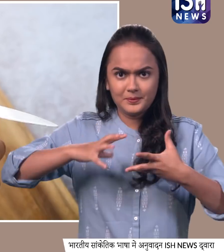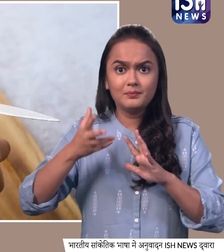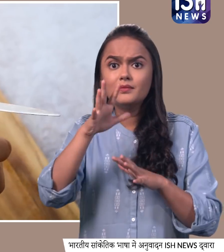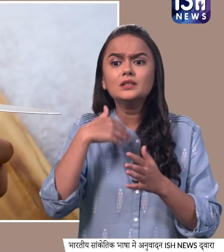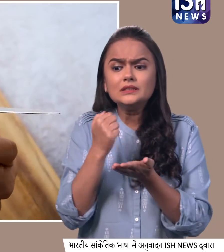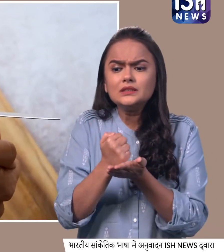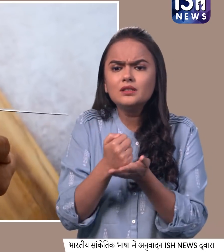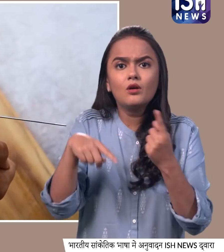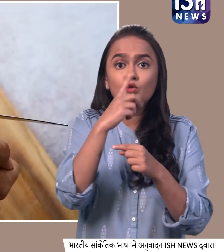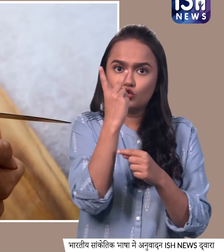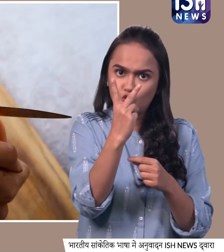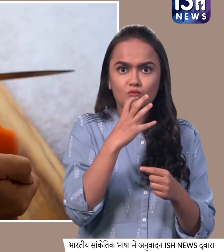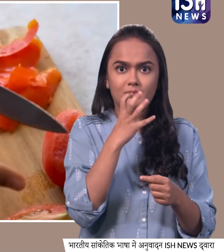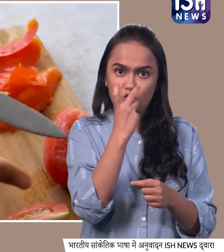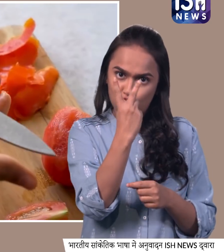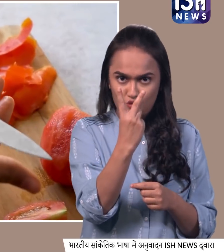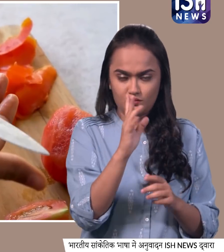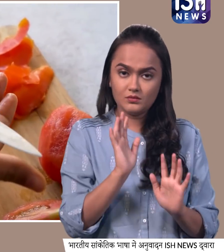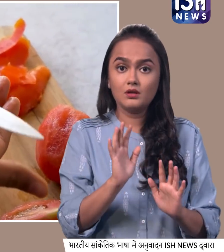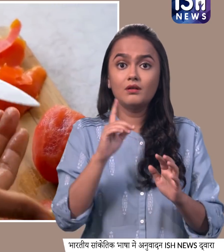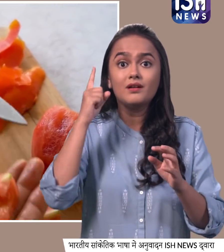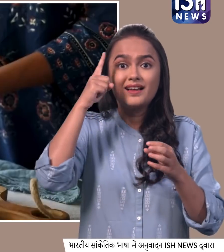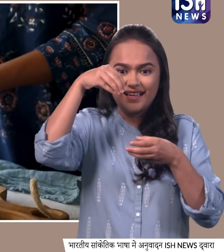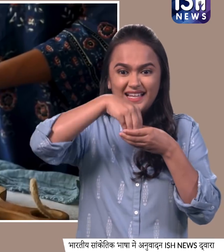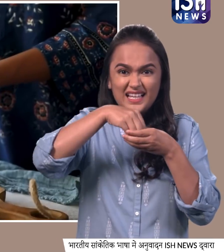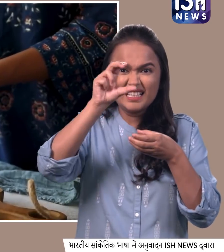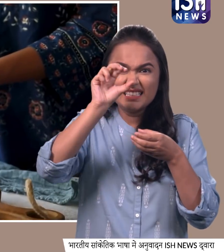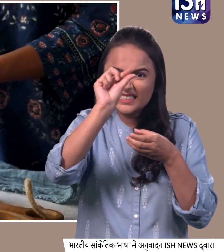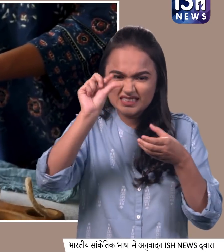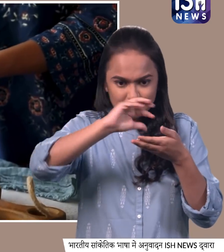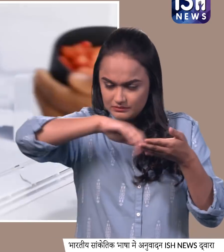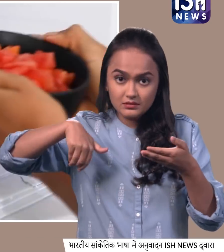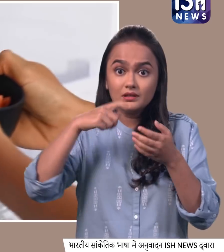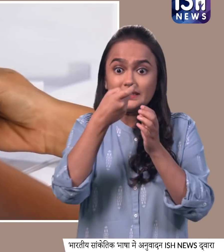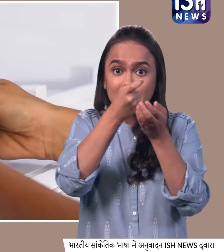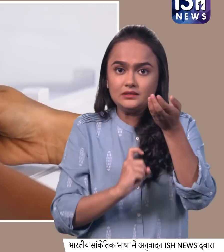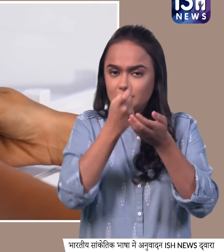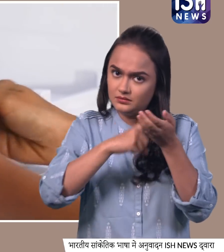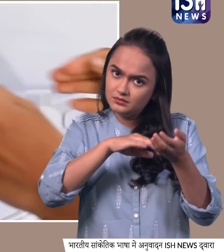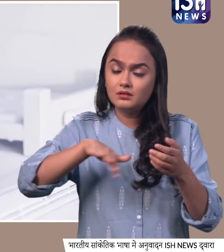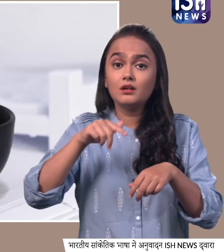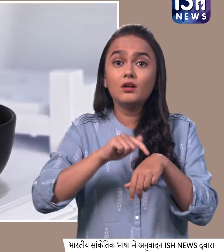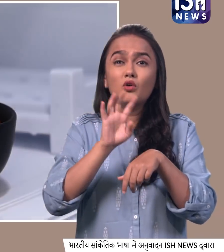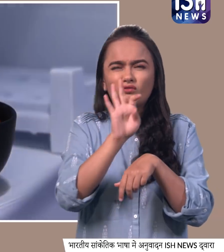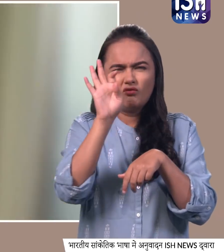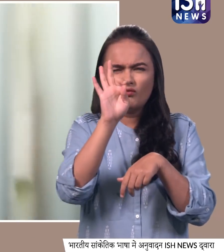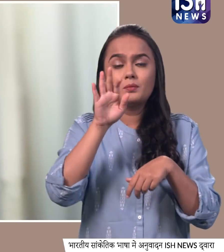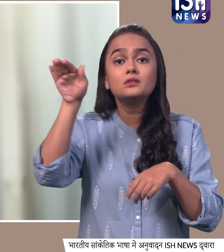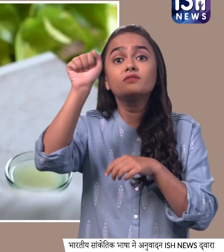To prepare the chutney, you'll need 2 tomatoes Remove their seeds and peels and keep them in the freezer just for 40 mins